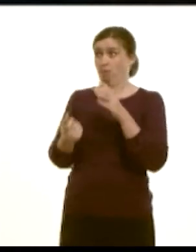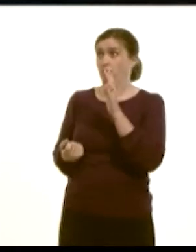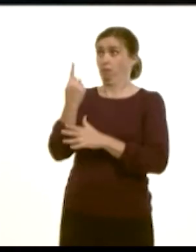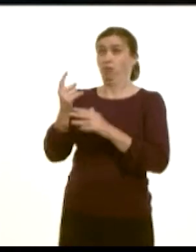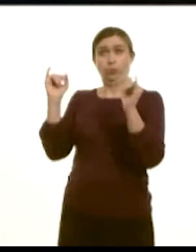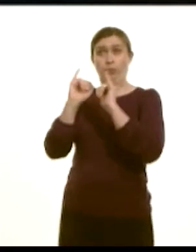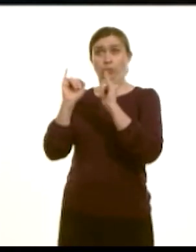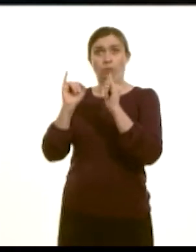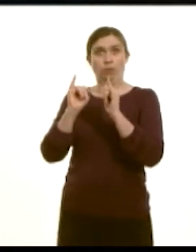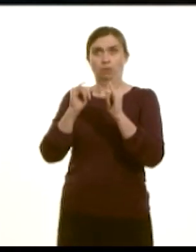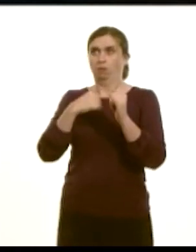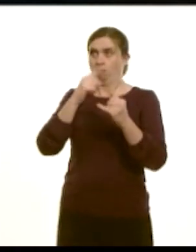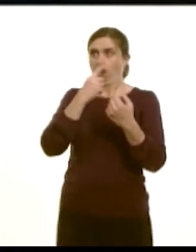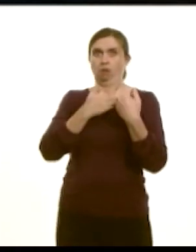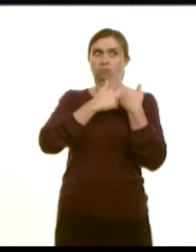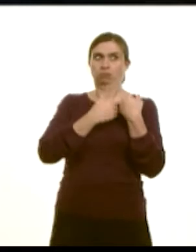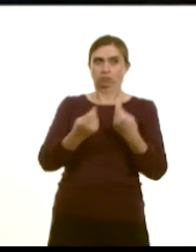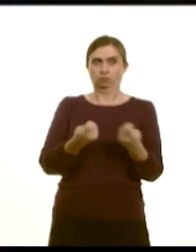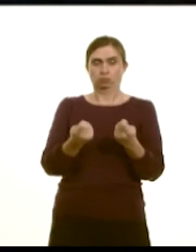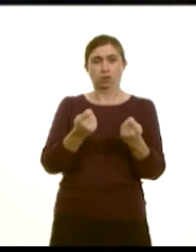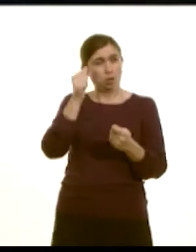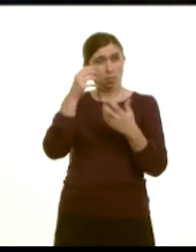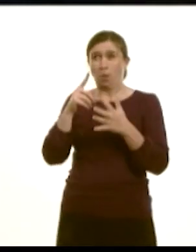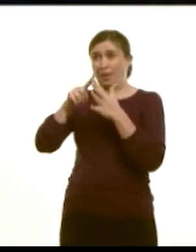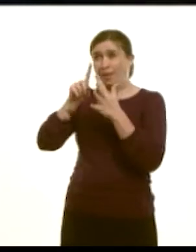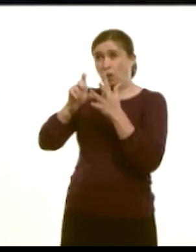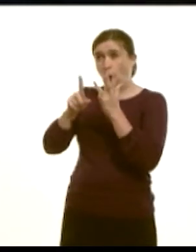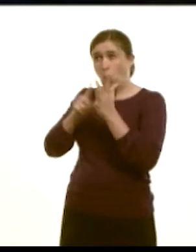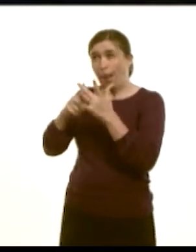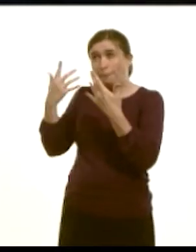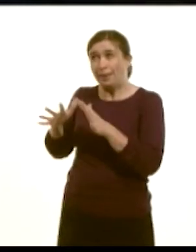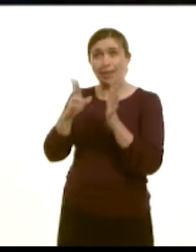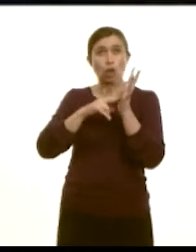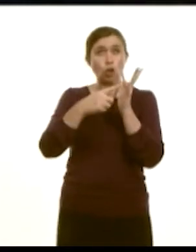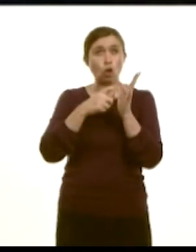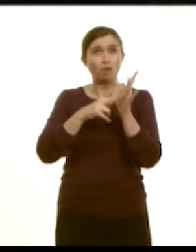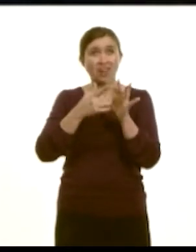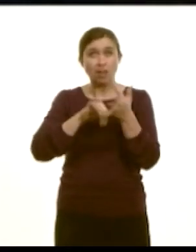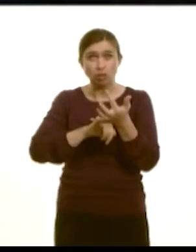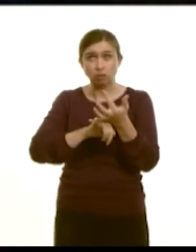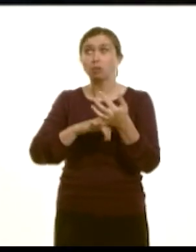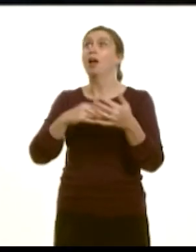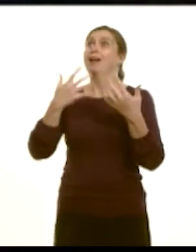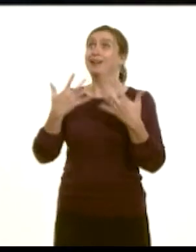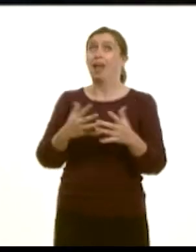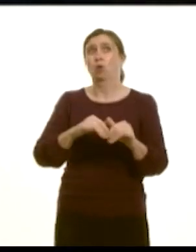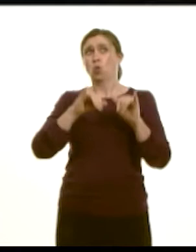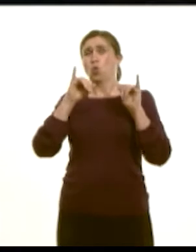Against this is the backdrop of previous E. coli cases, the norovirus and now the potentially life-threatening Ebola pandemic.